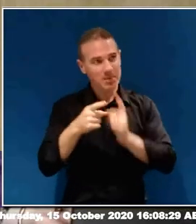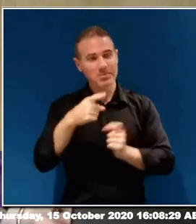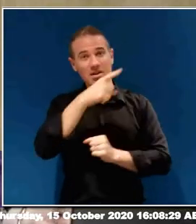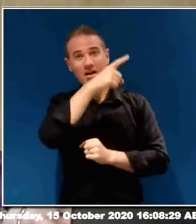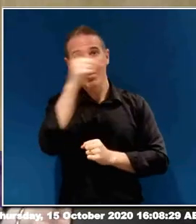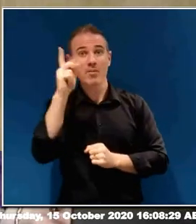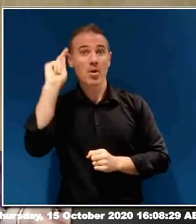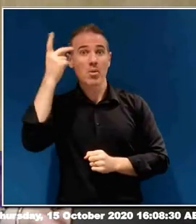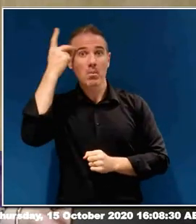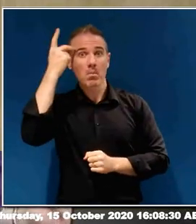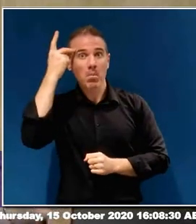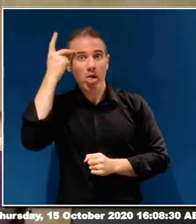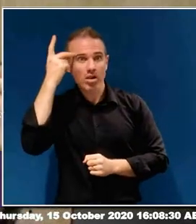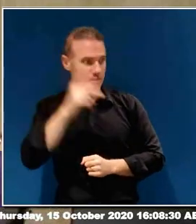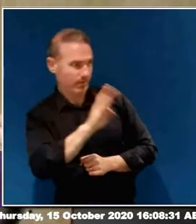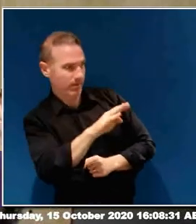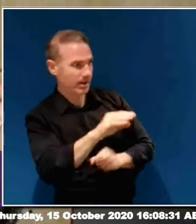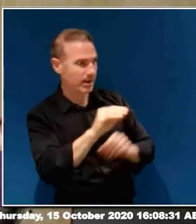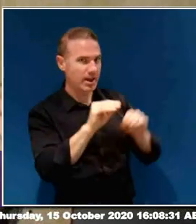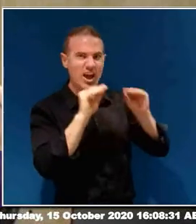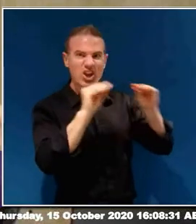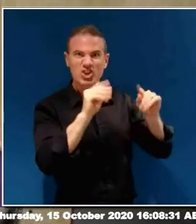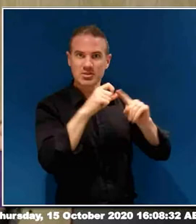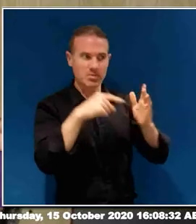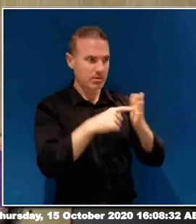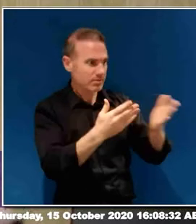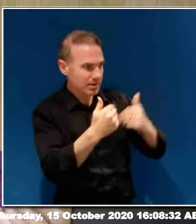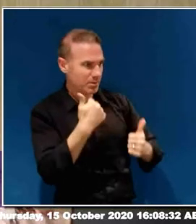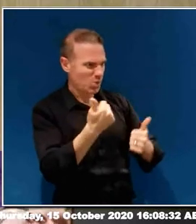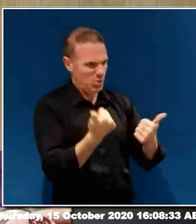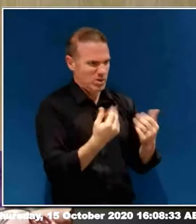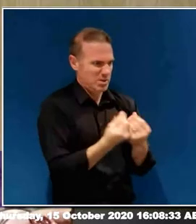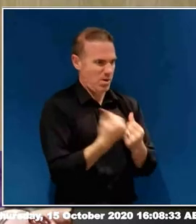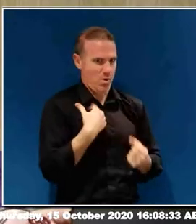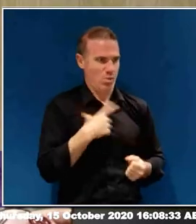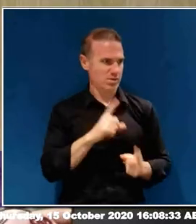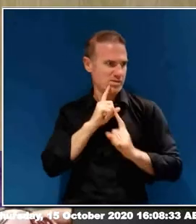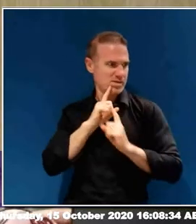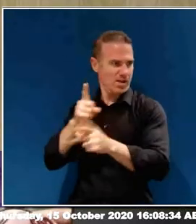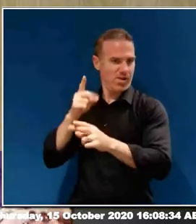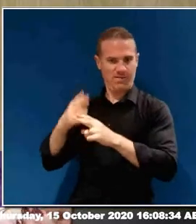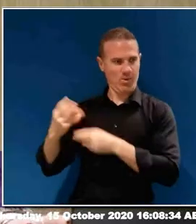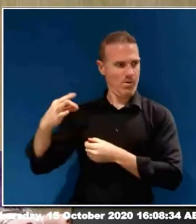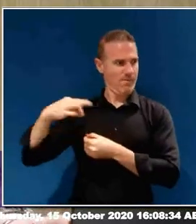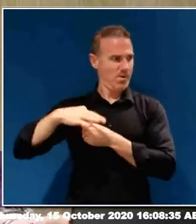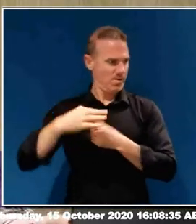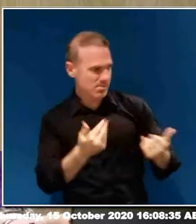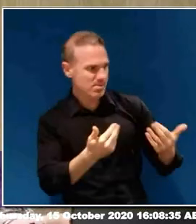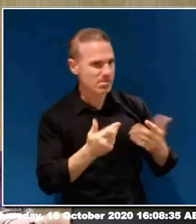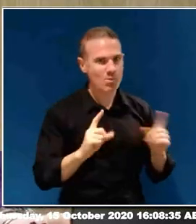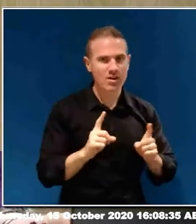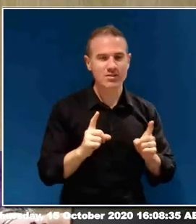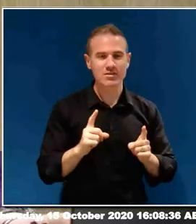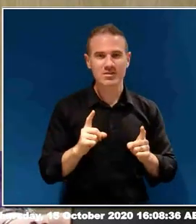So sometimes these intractable difficult problems don't get solved, because they're not pretty.